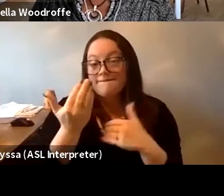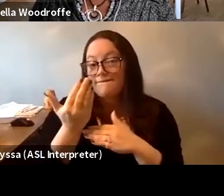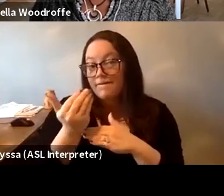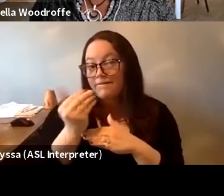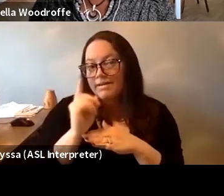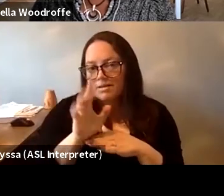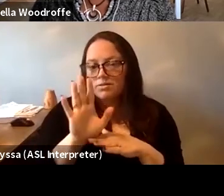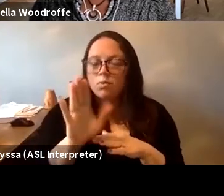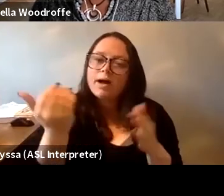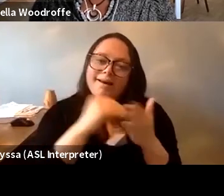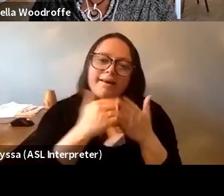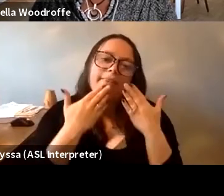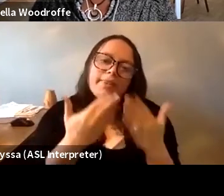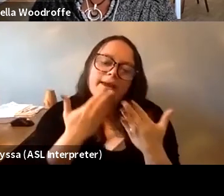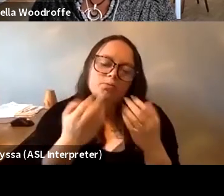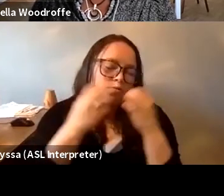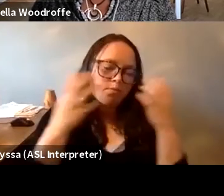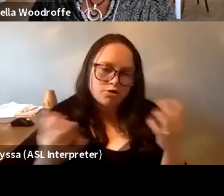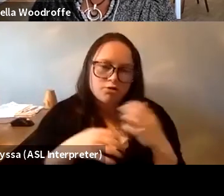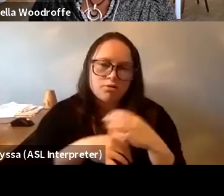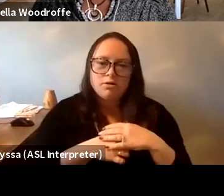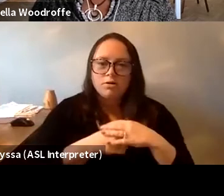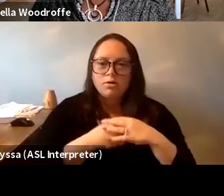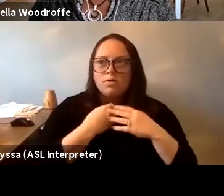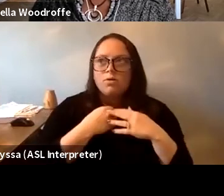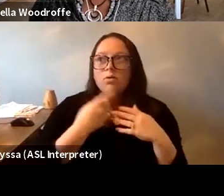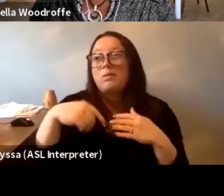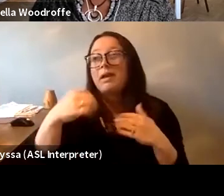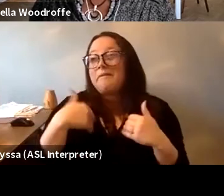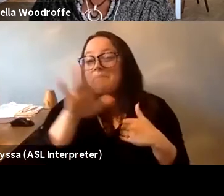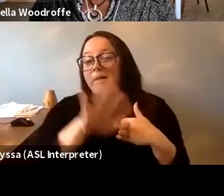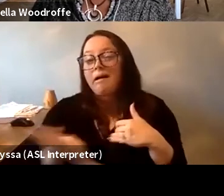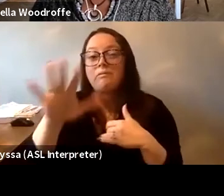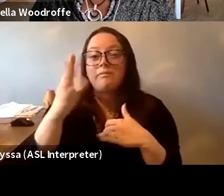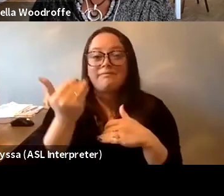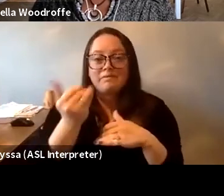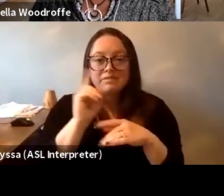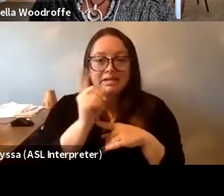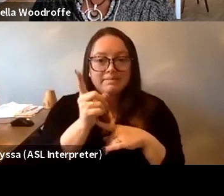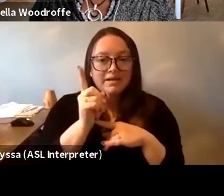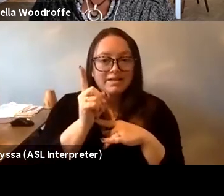you guys so much. We have my 15 minutes. And do we have any